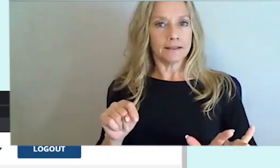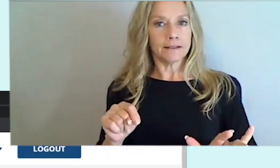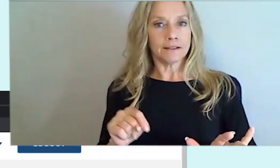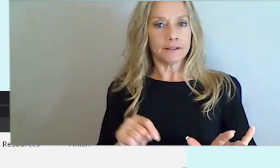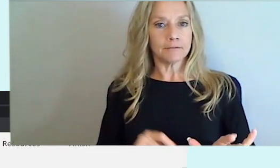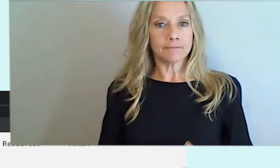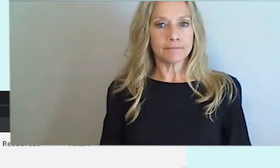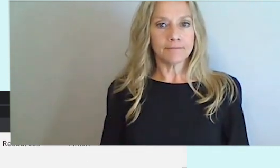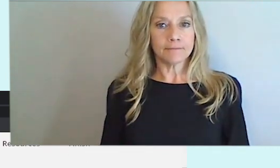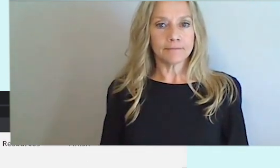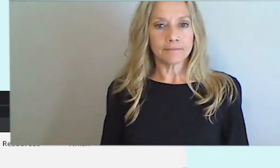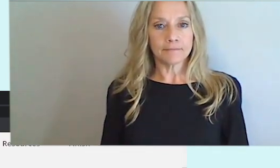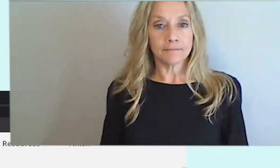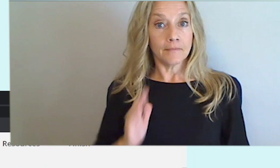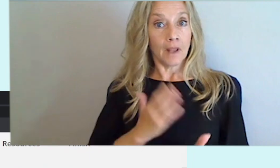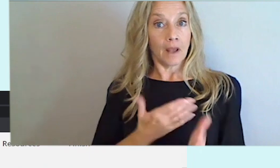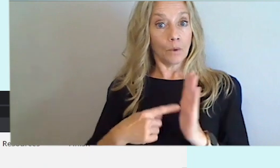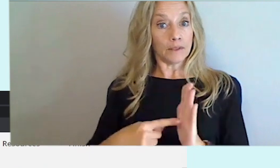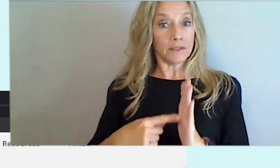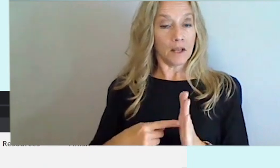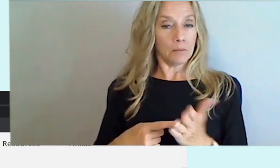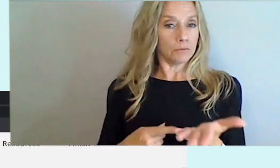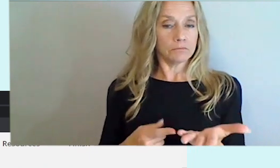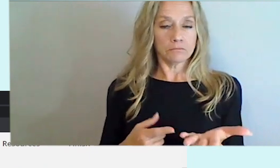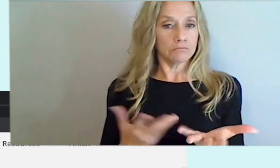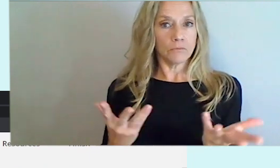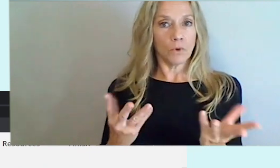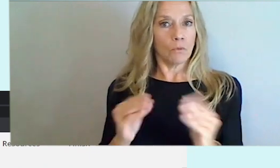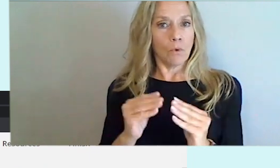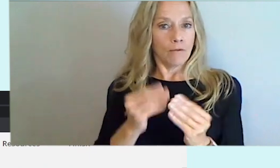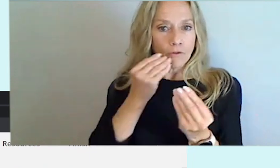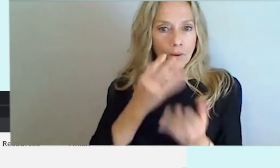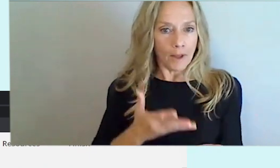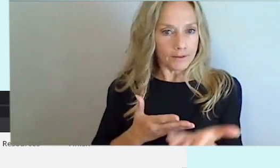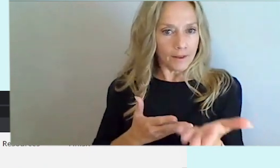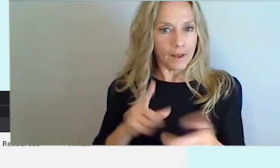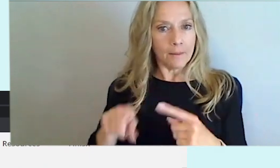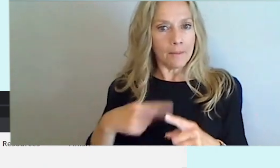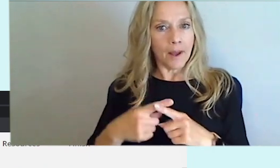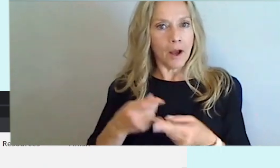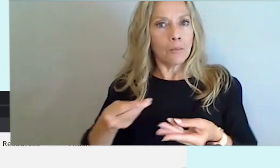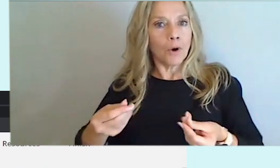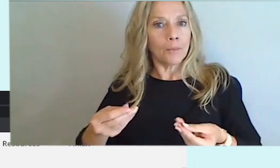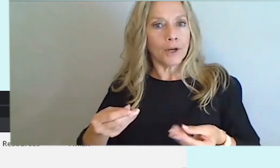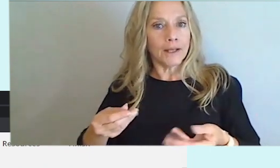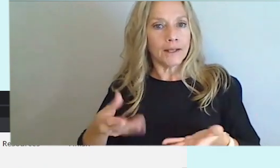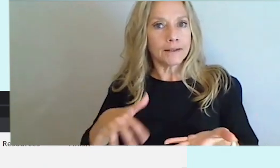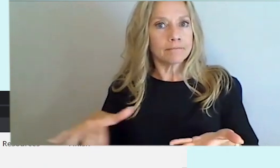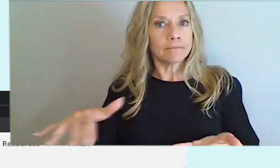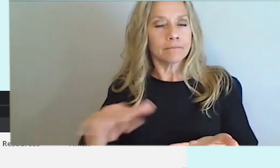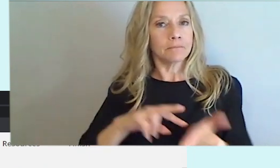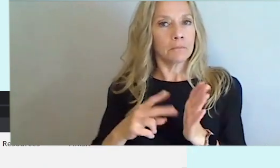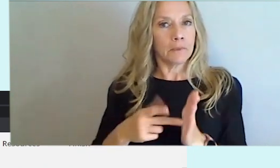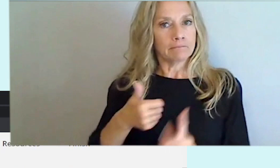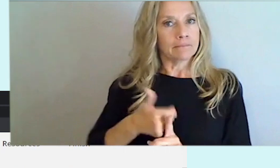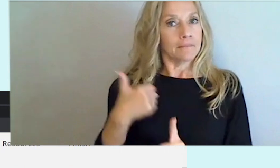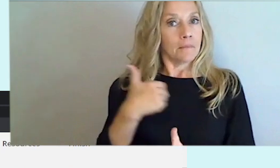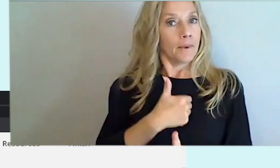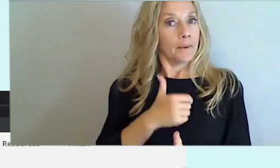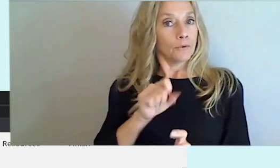example, there is not any information on file for property resources so, the member must answer if anyone in their household has any.